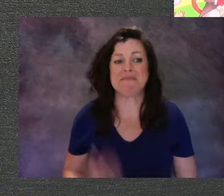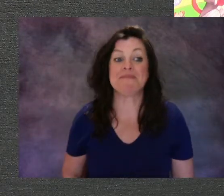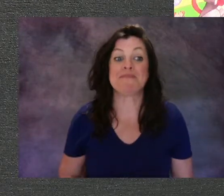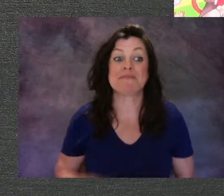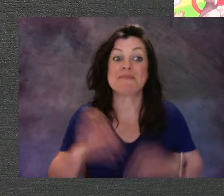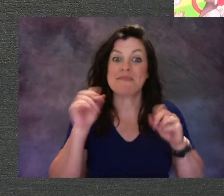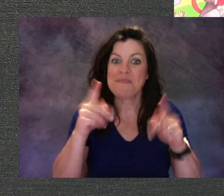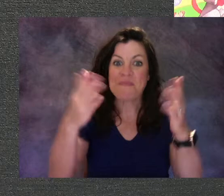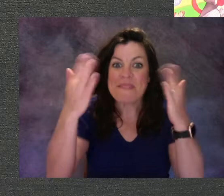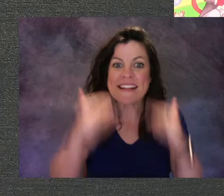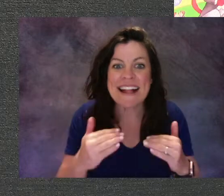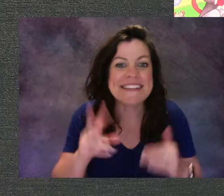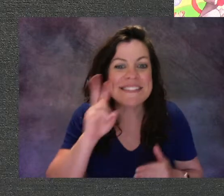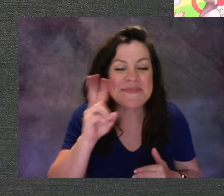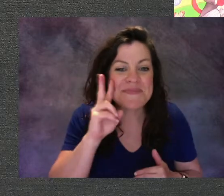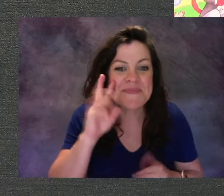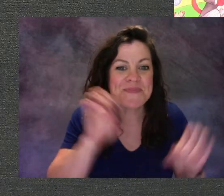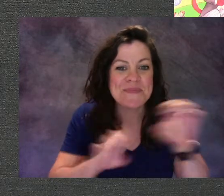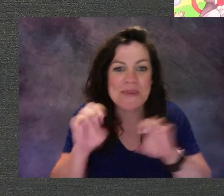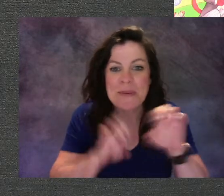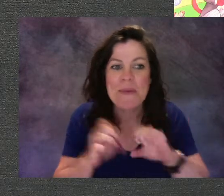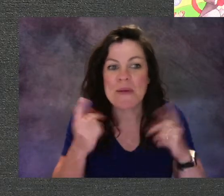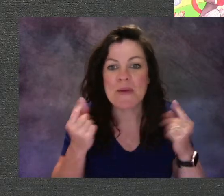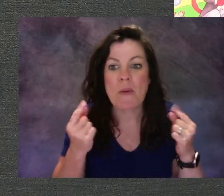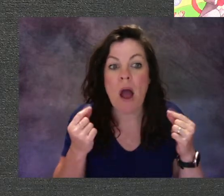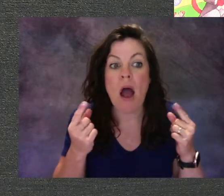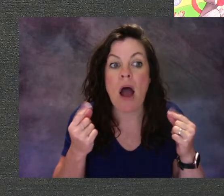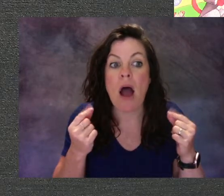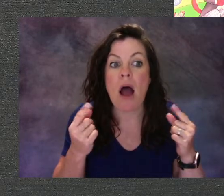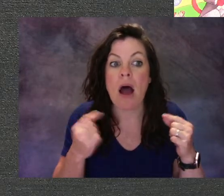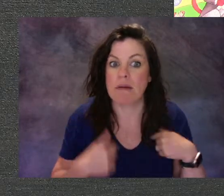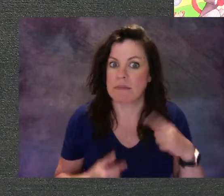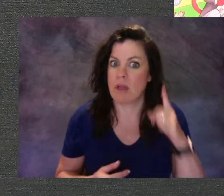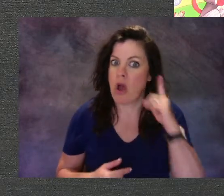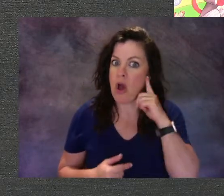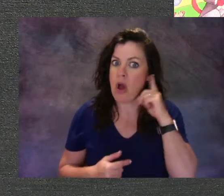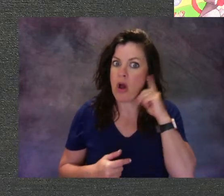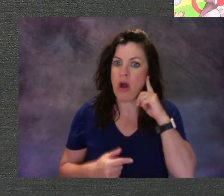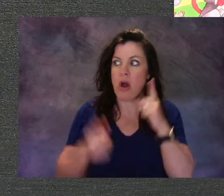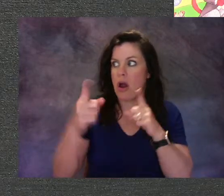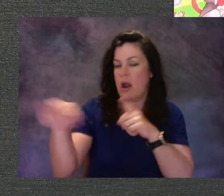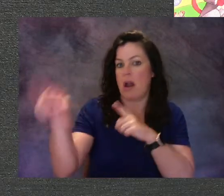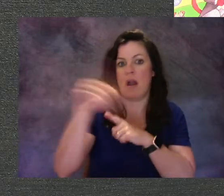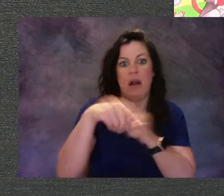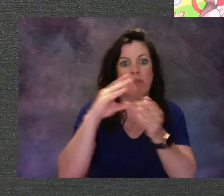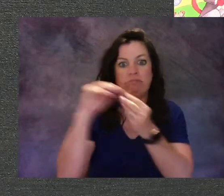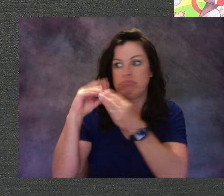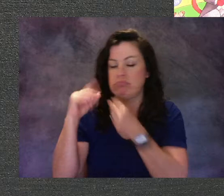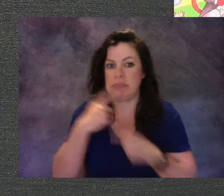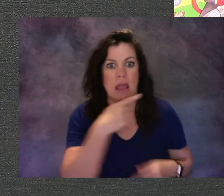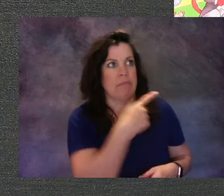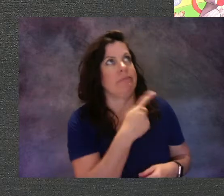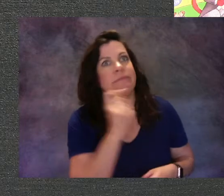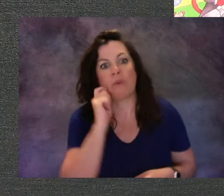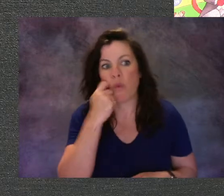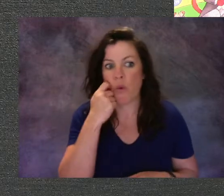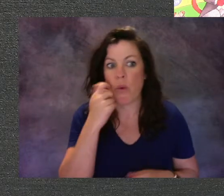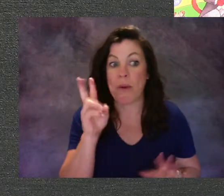Alright, you're ready for this next one? So I heard this really cool thing that you could do, to show,